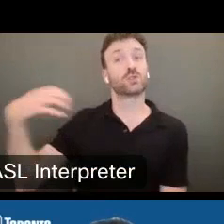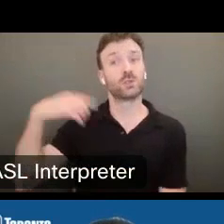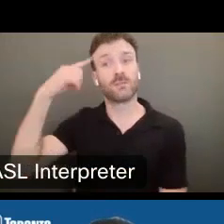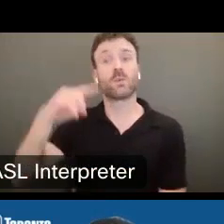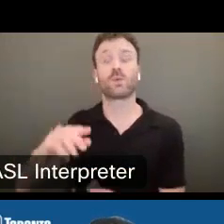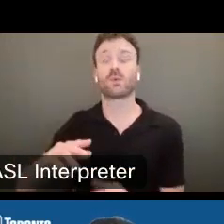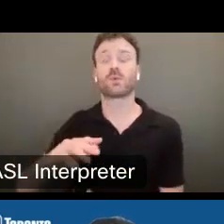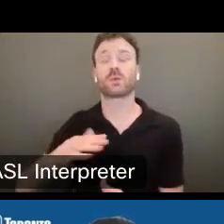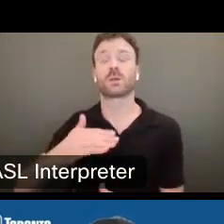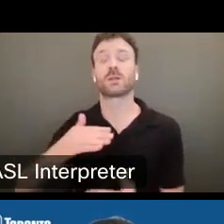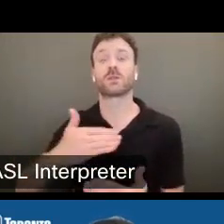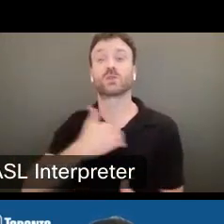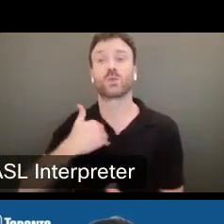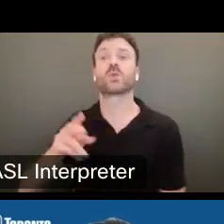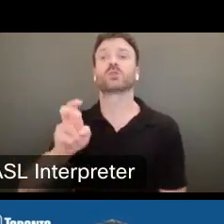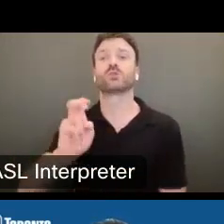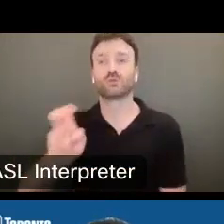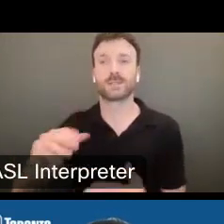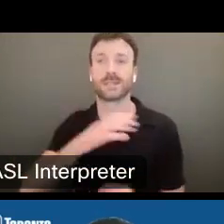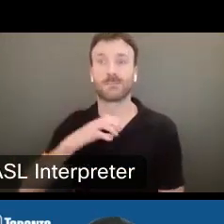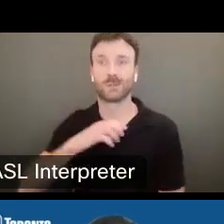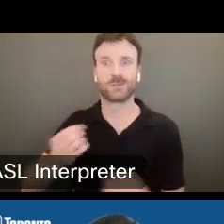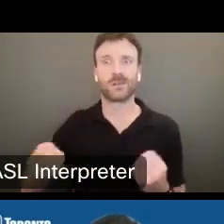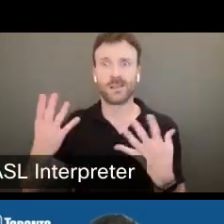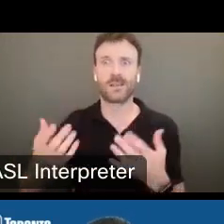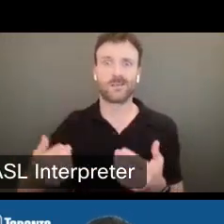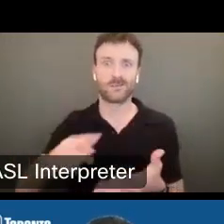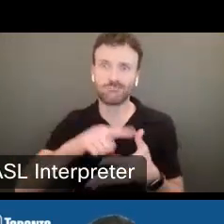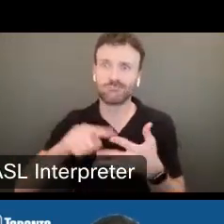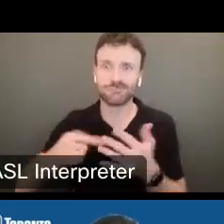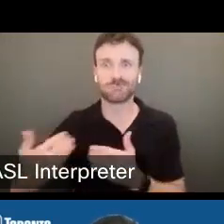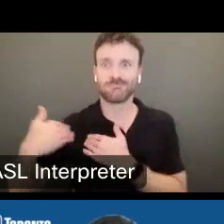So a lot of things on your plate, Councillor.